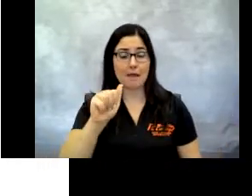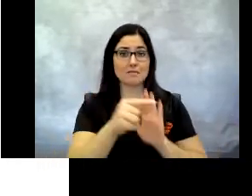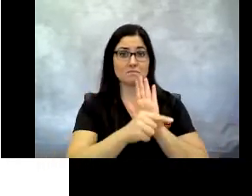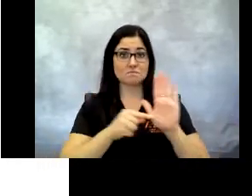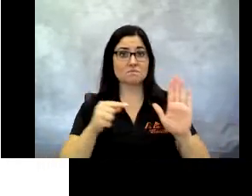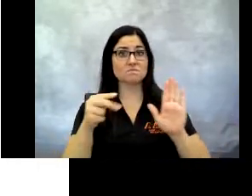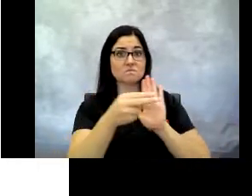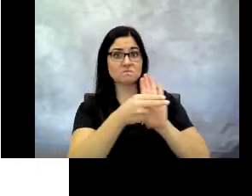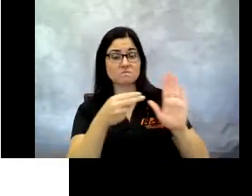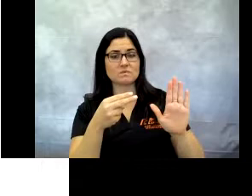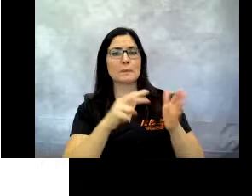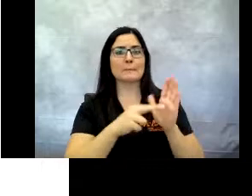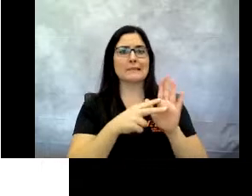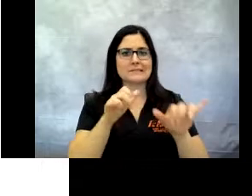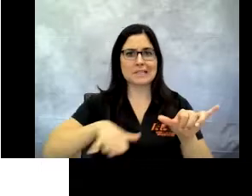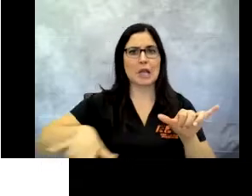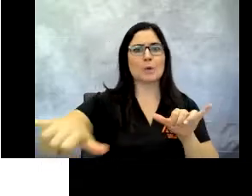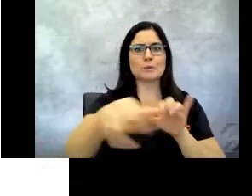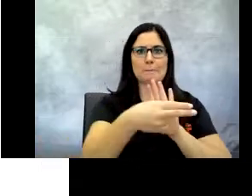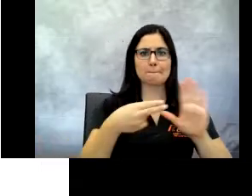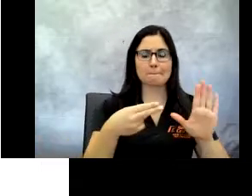which goes into prejudice, which goes into discrimination.